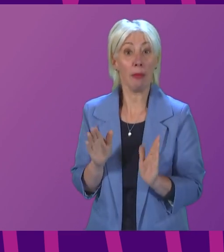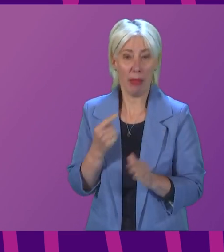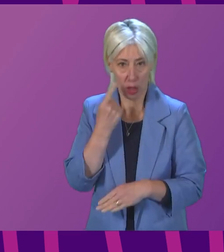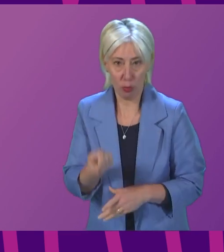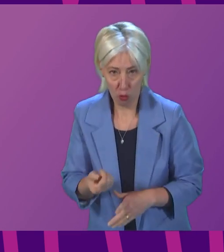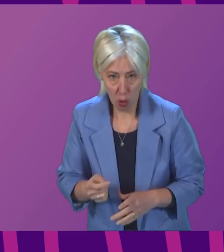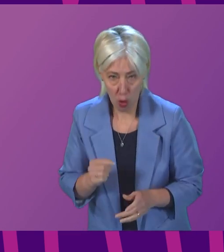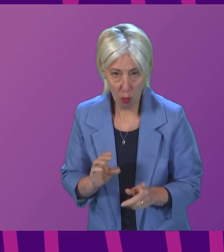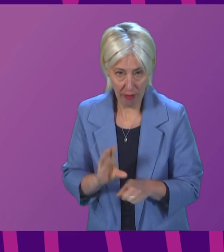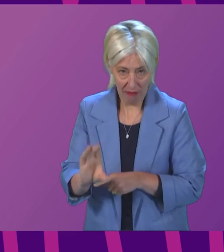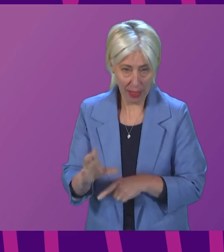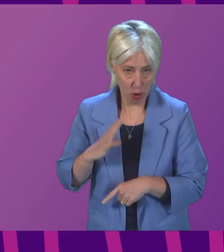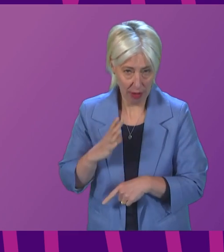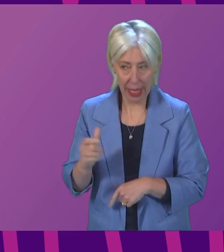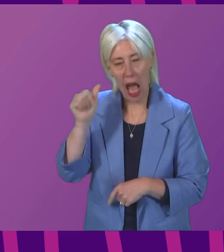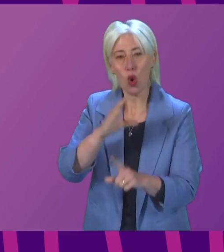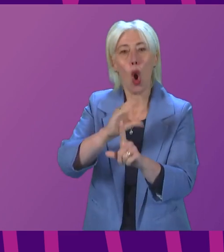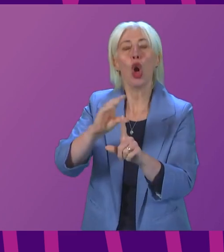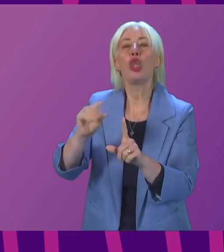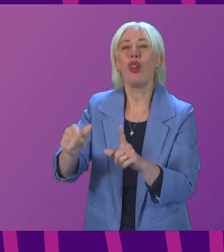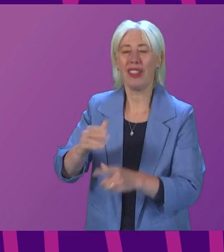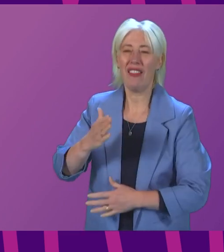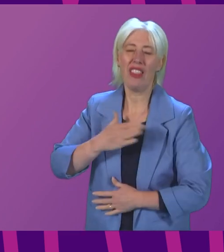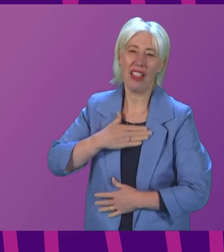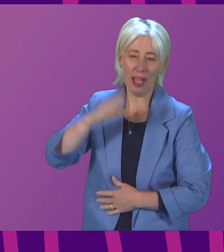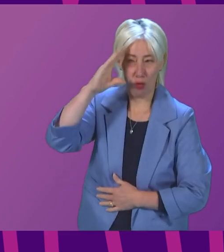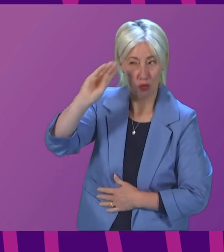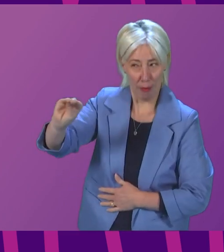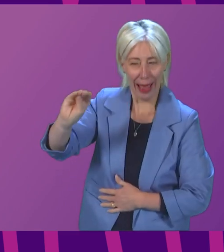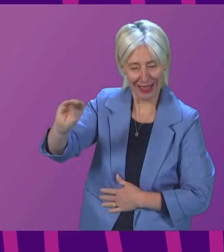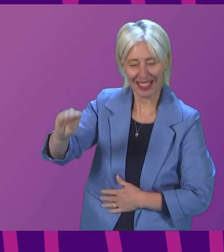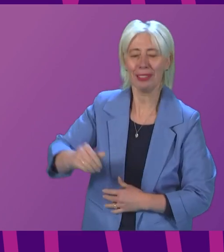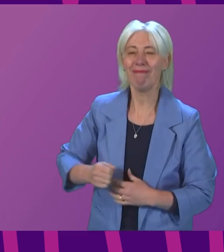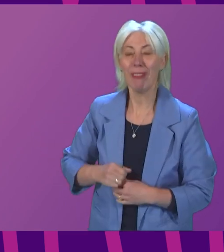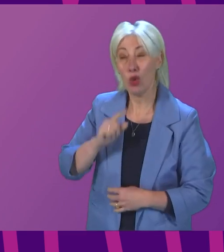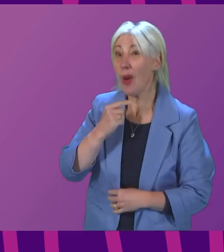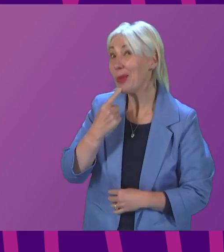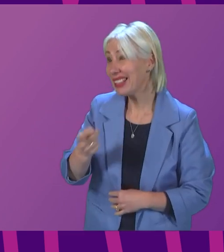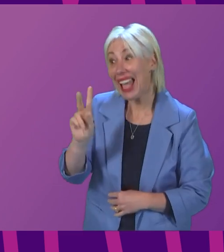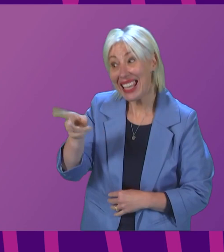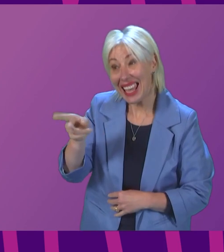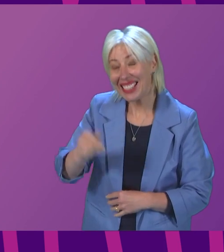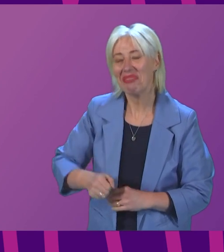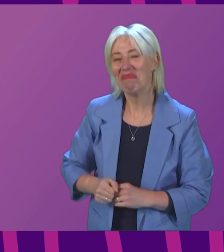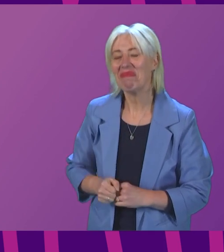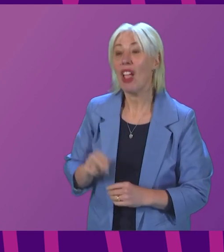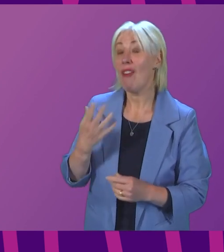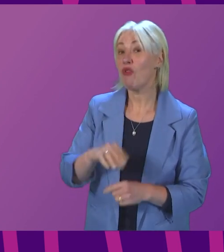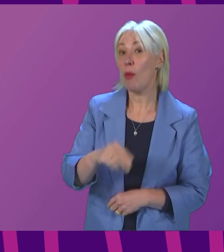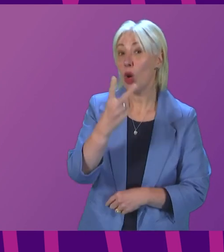I know that the Conservatives like being reminded of this, so I will say again that, since 2009,